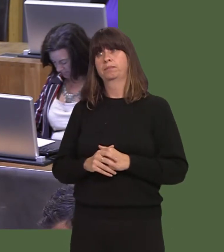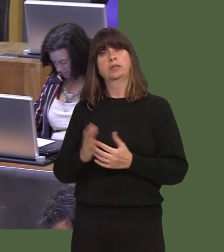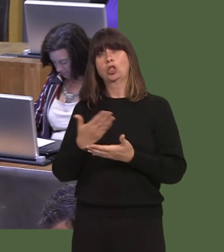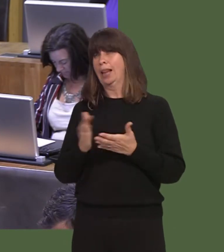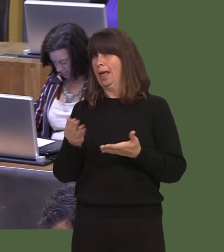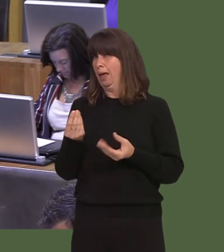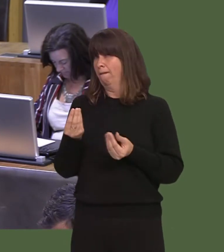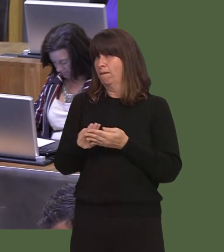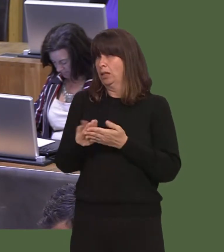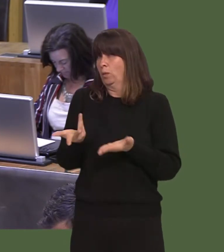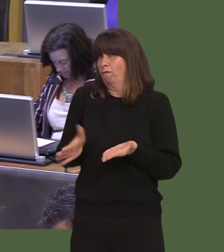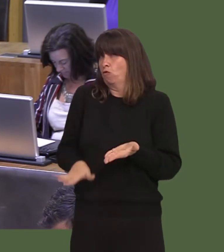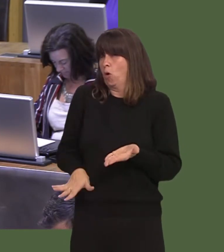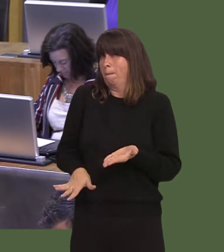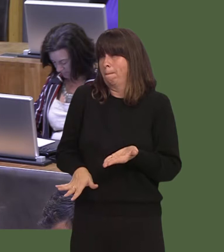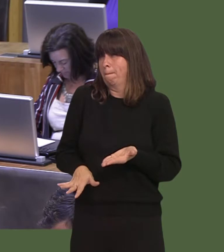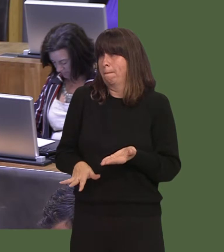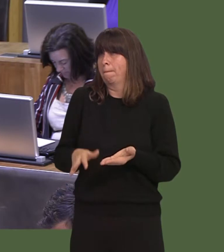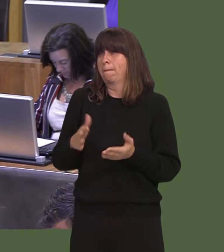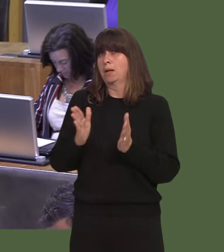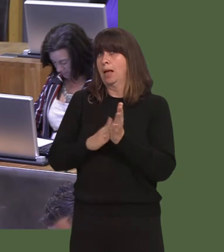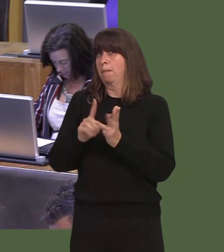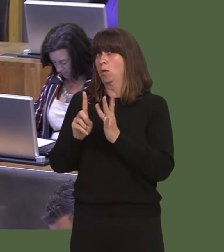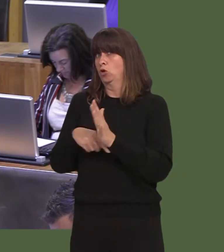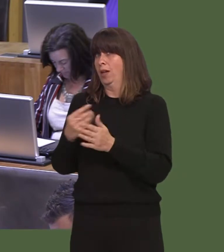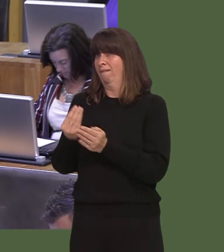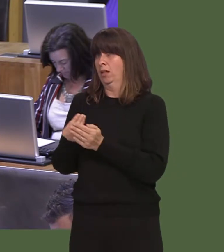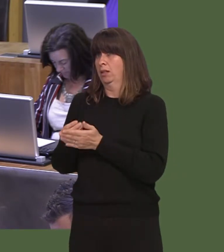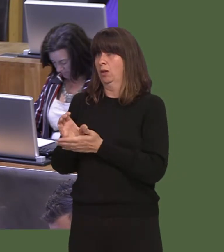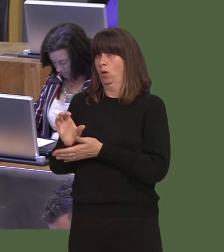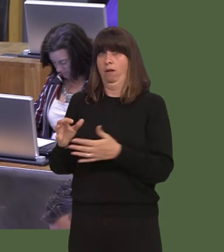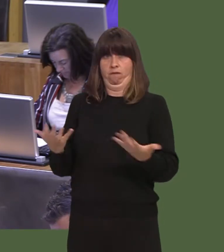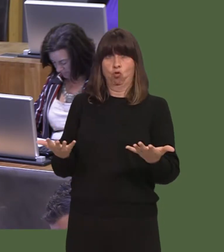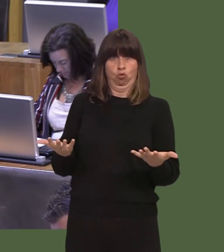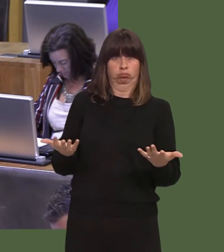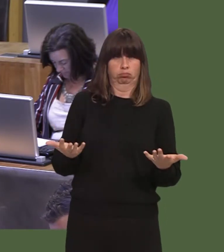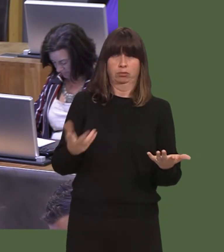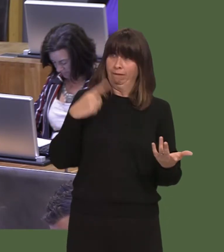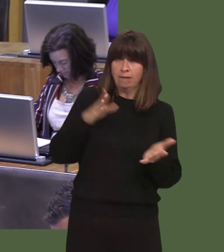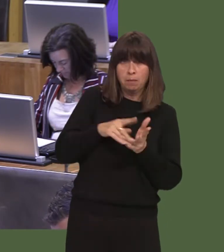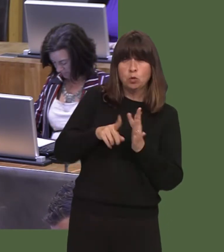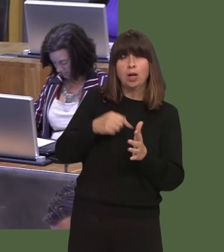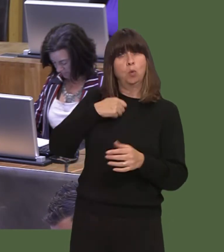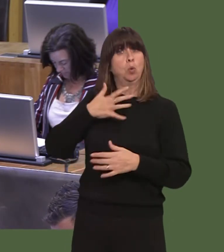clear who is funding them, but if there was funding available from the MoJ, well, of course, it's something that we'd like to look at.